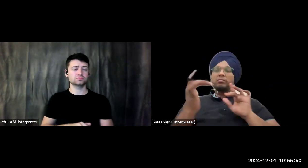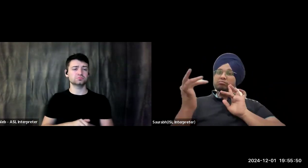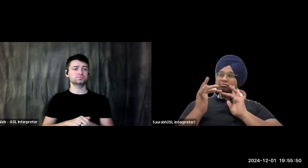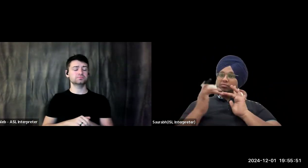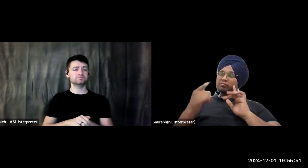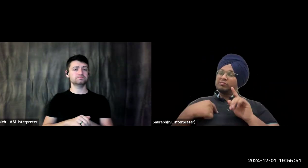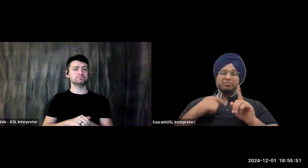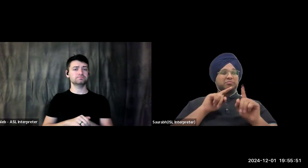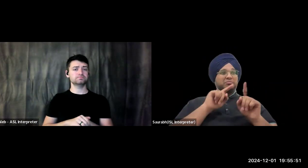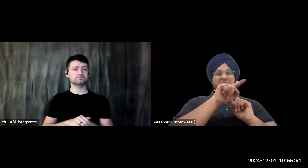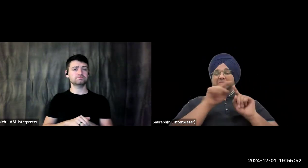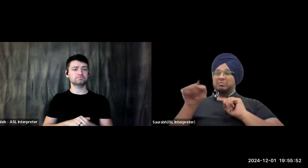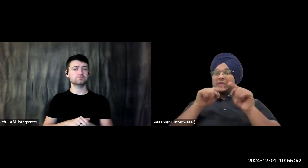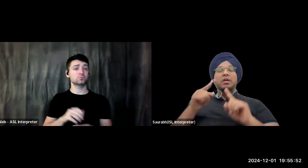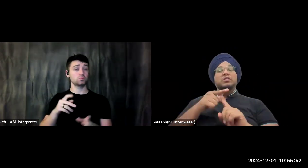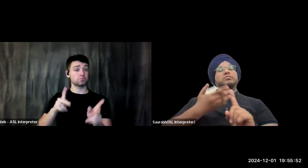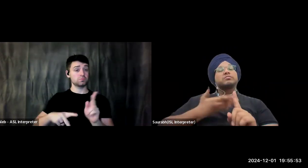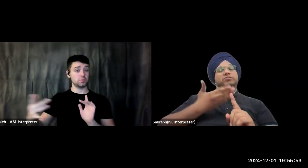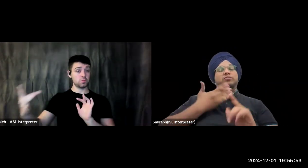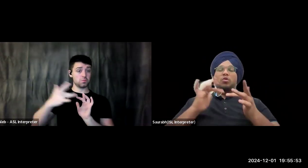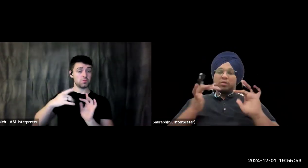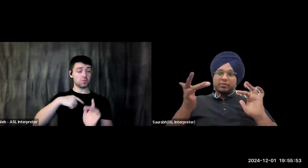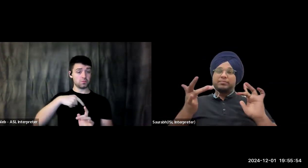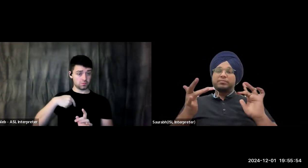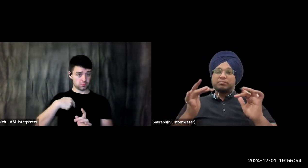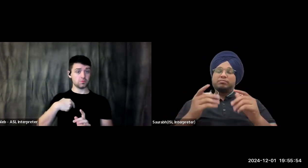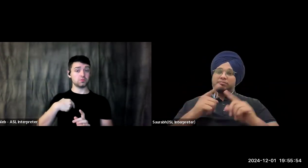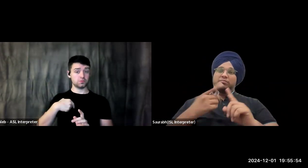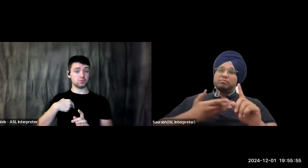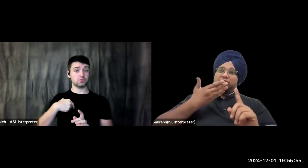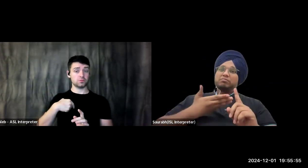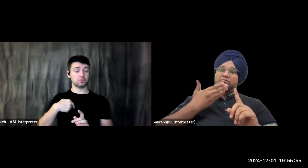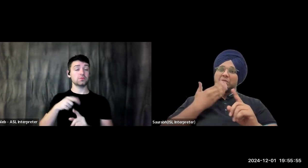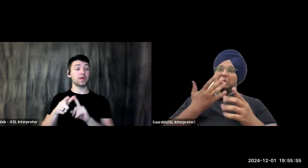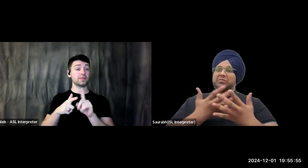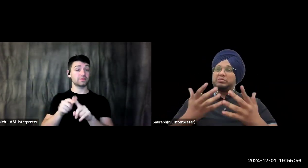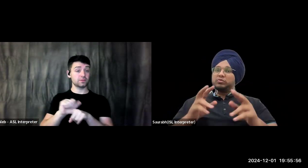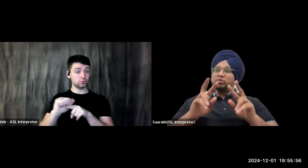And then training is given online of the products.